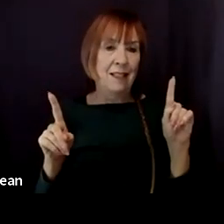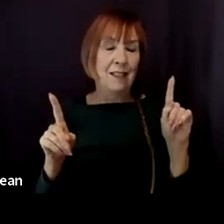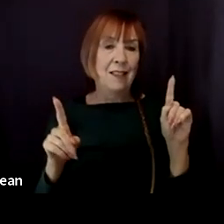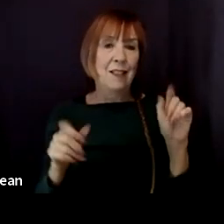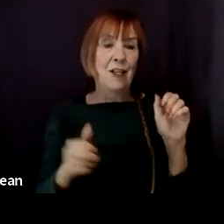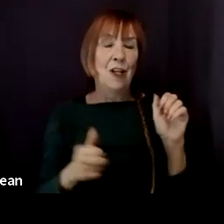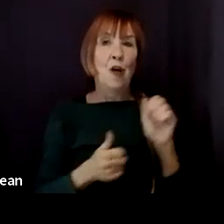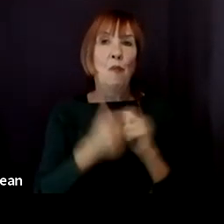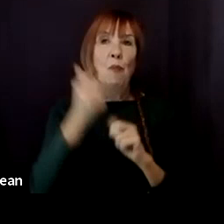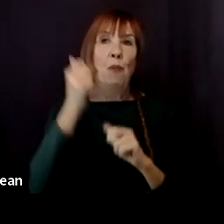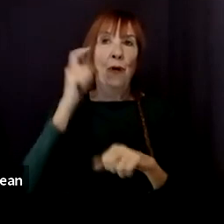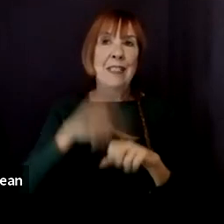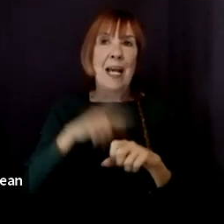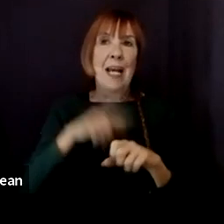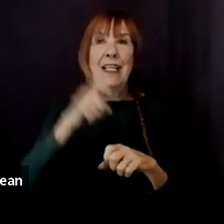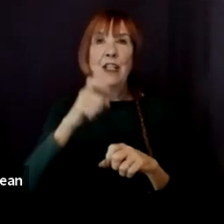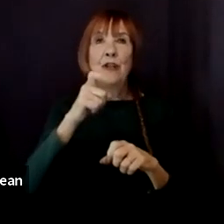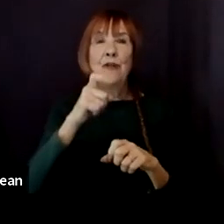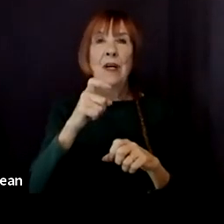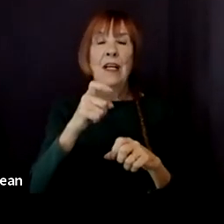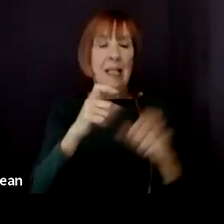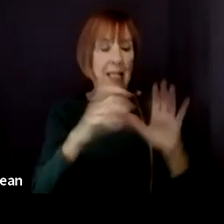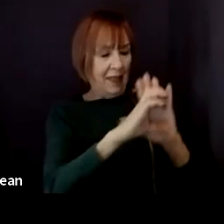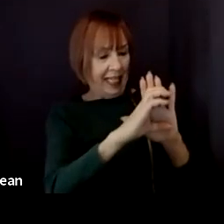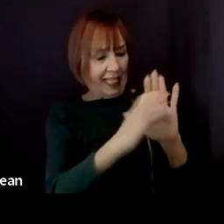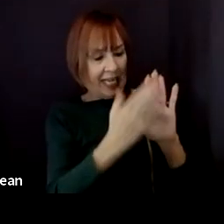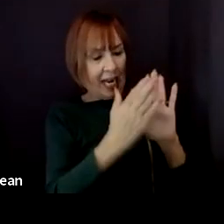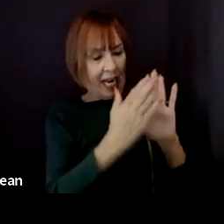what your character wants and give it a very specific,